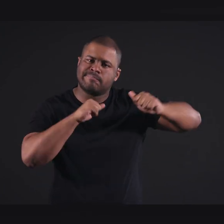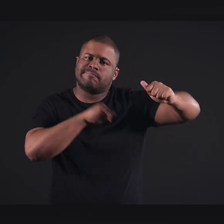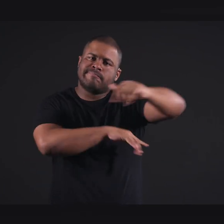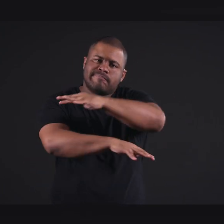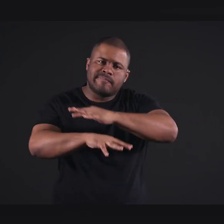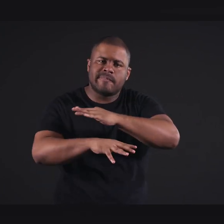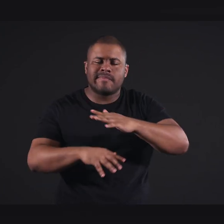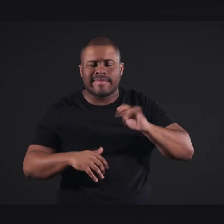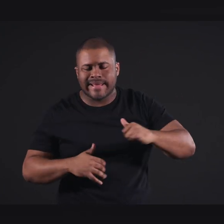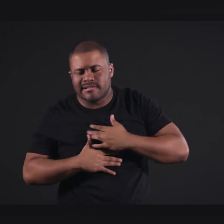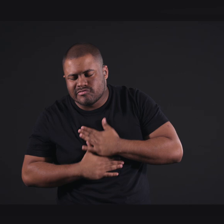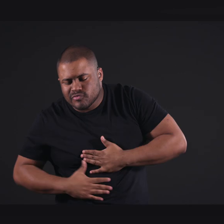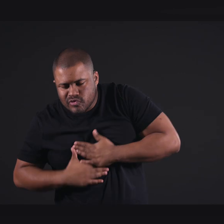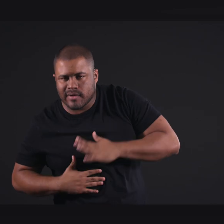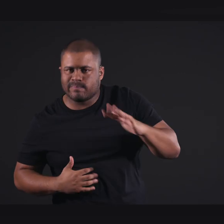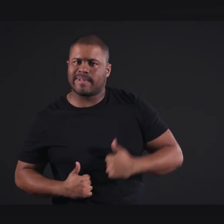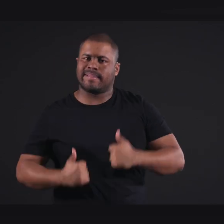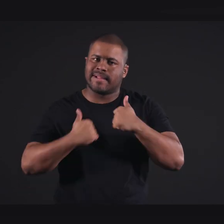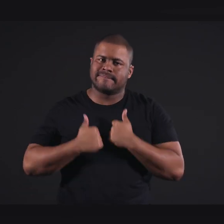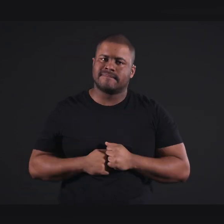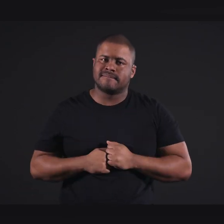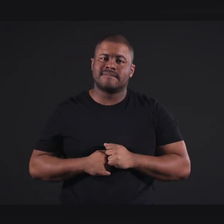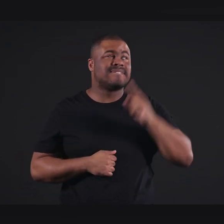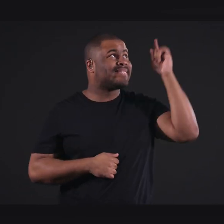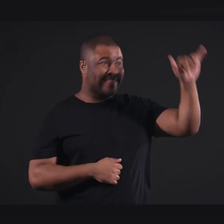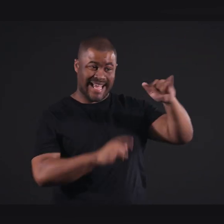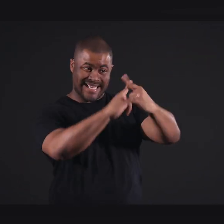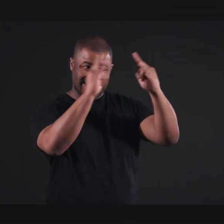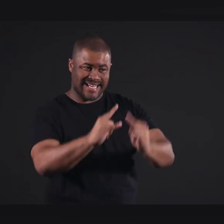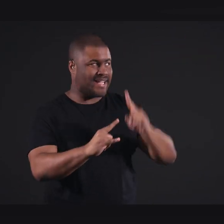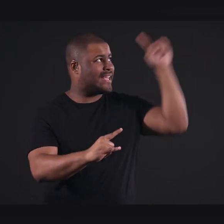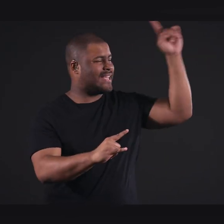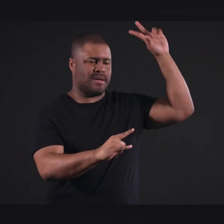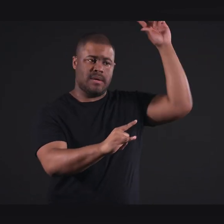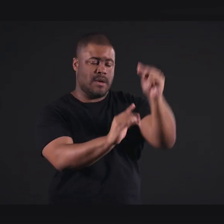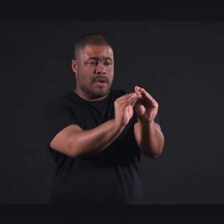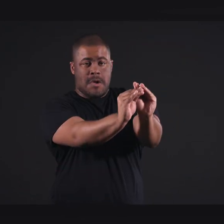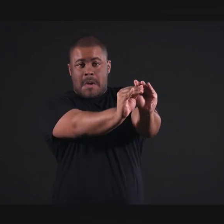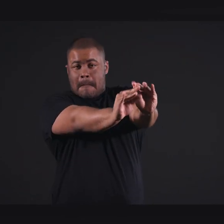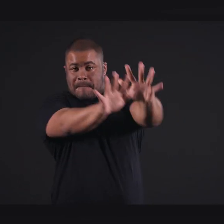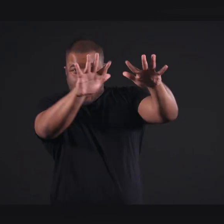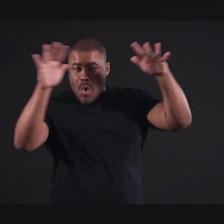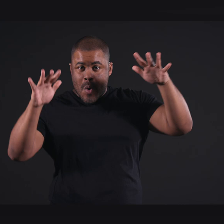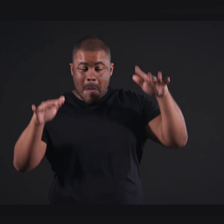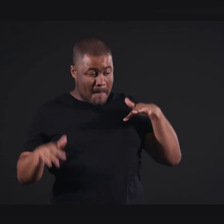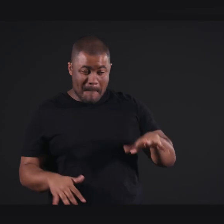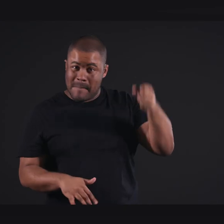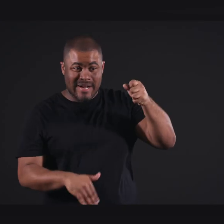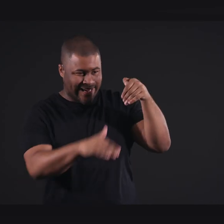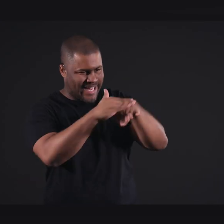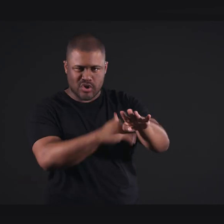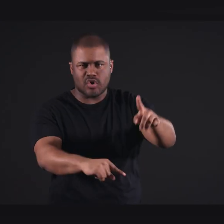and when he filled that tent with his glory so much so that even Moses could not enter.